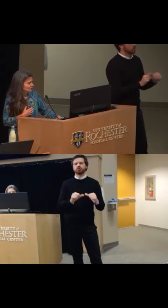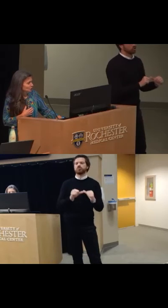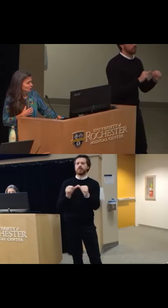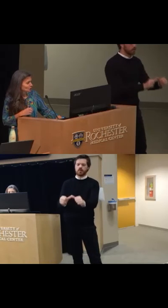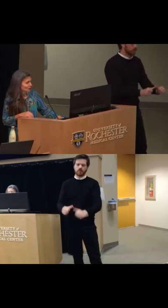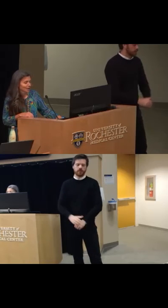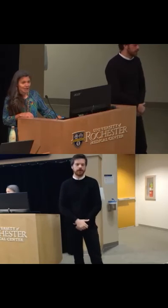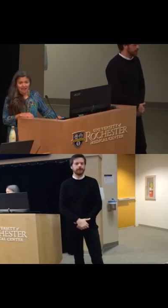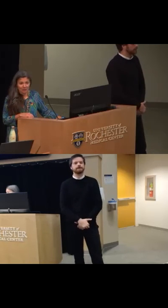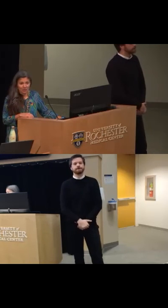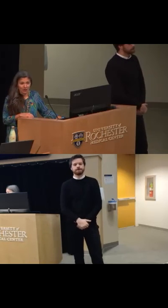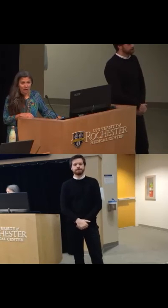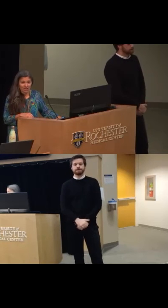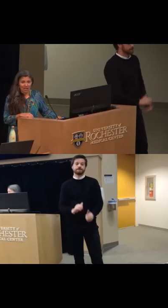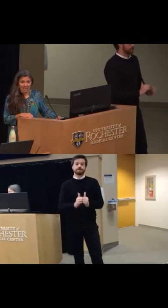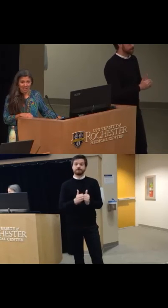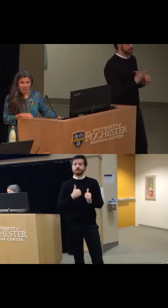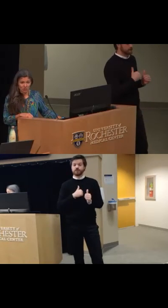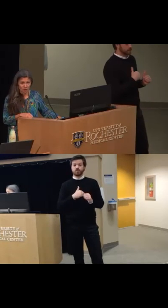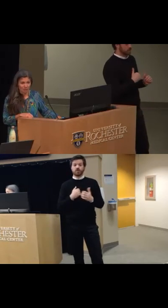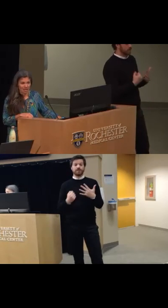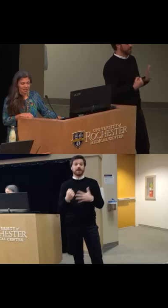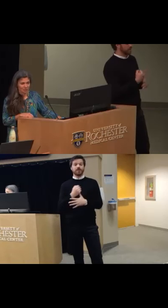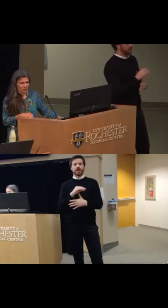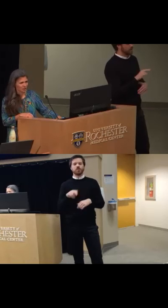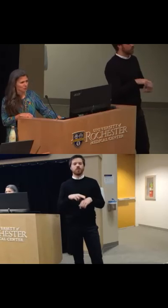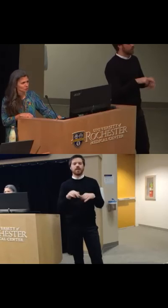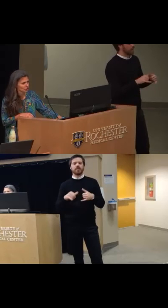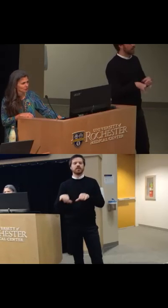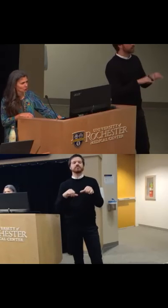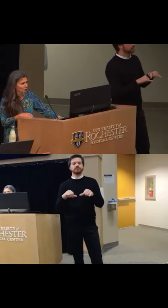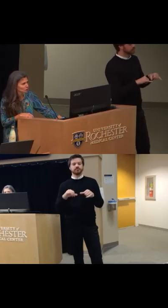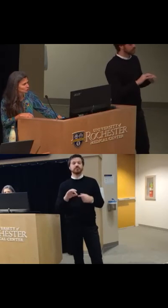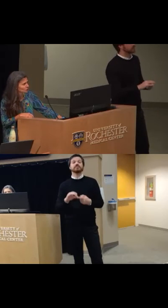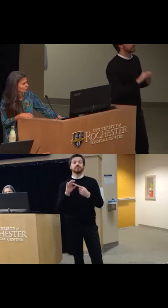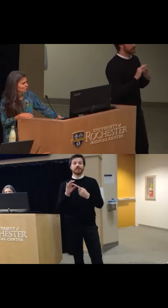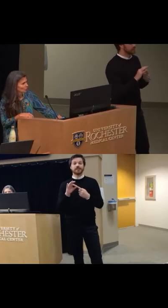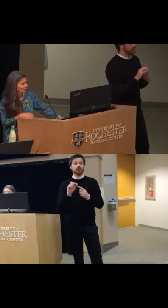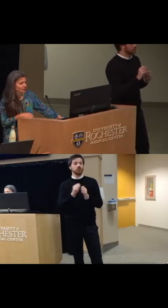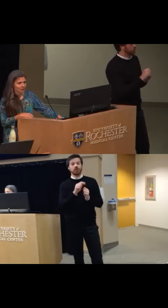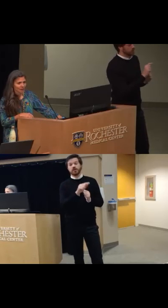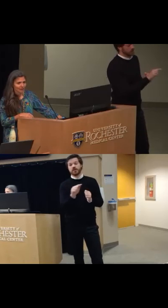and so and and how do we prioritize that and normalize it particularly in cultures where